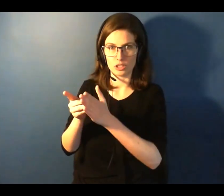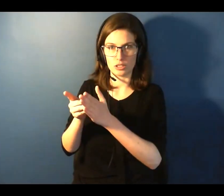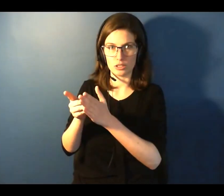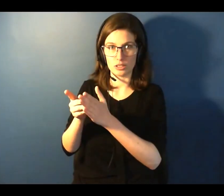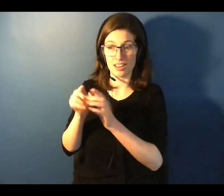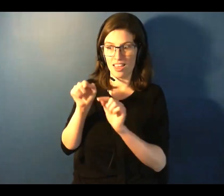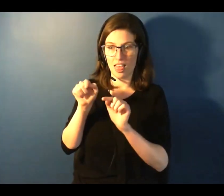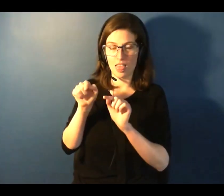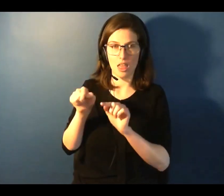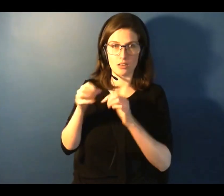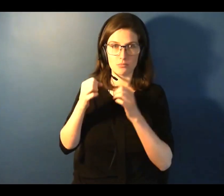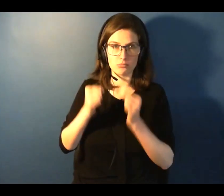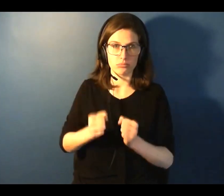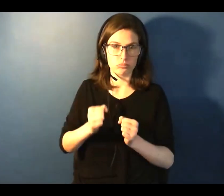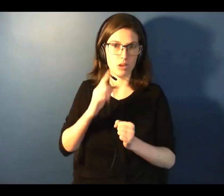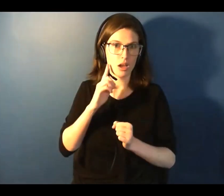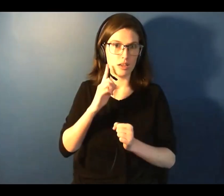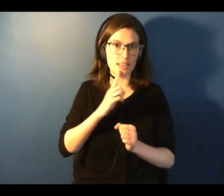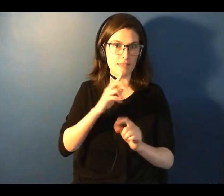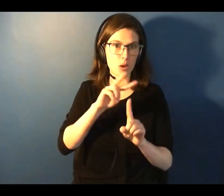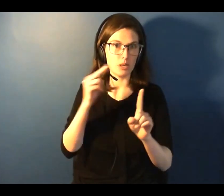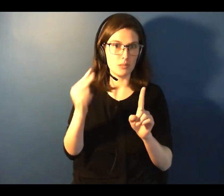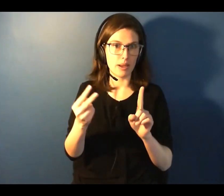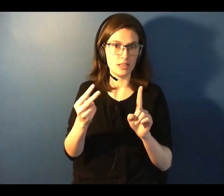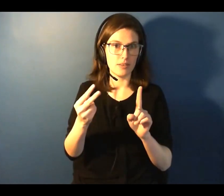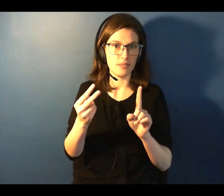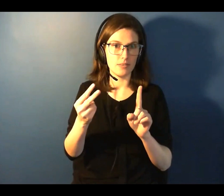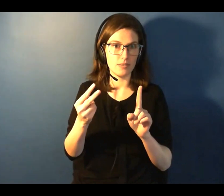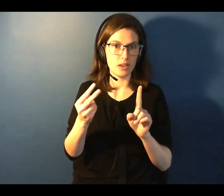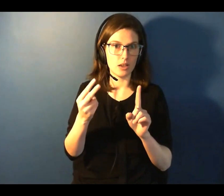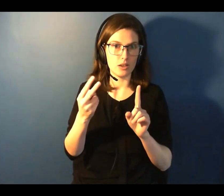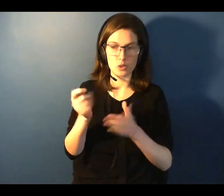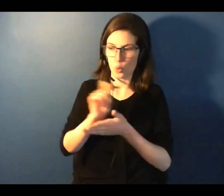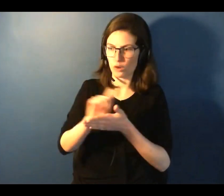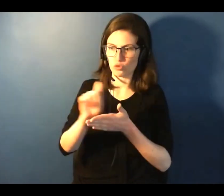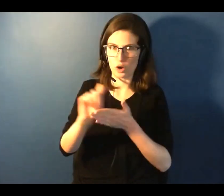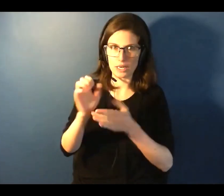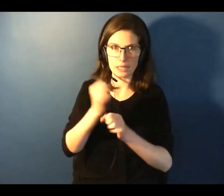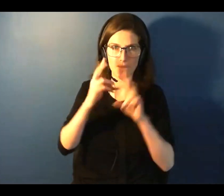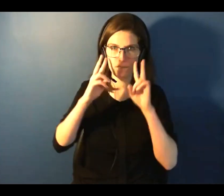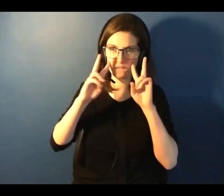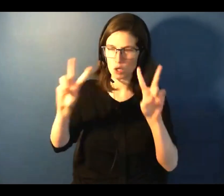you contextualise everything in the visual, in the vision that you're seeing. And